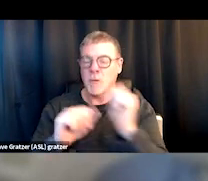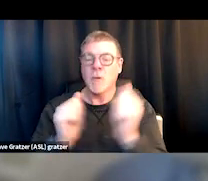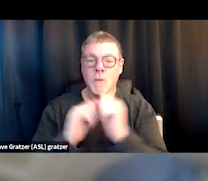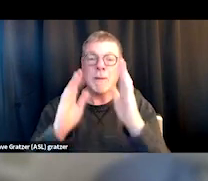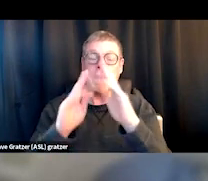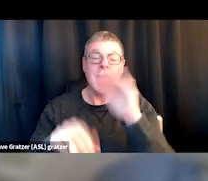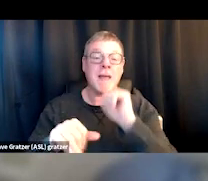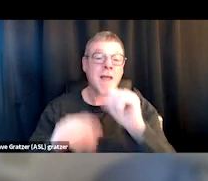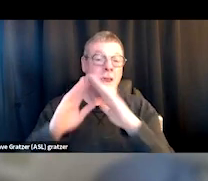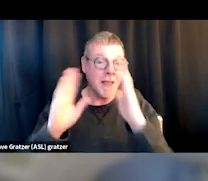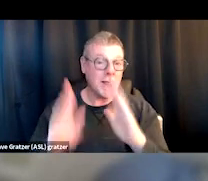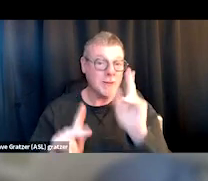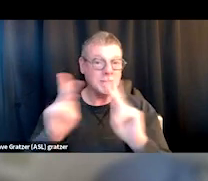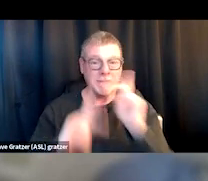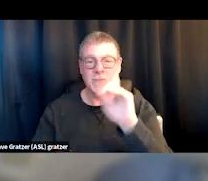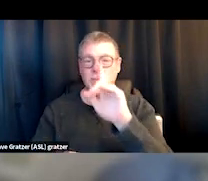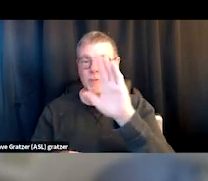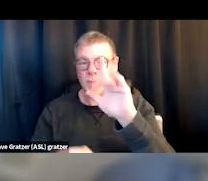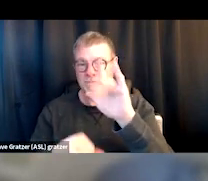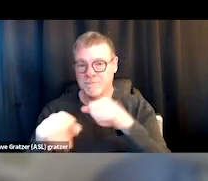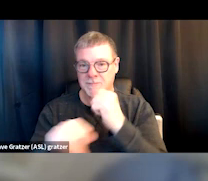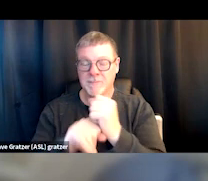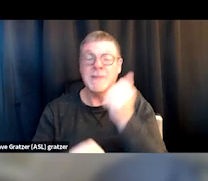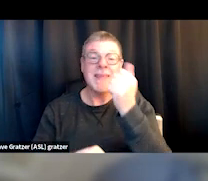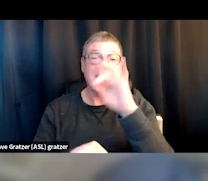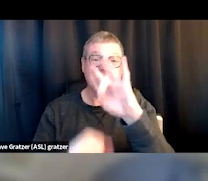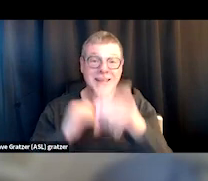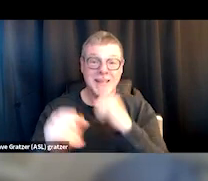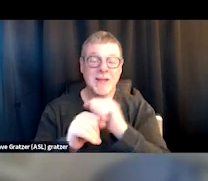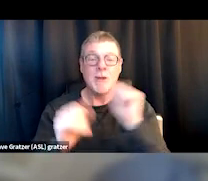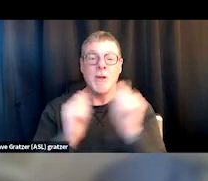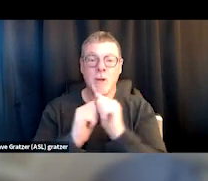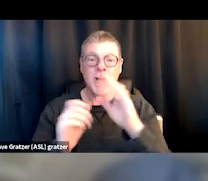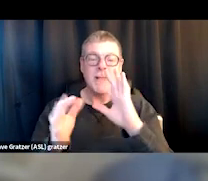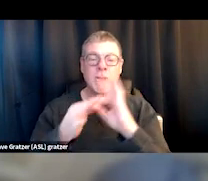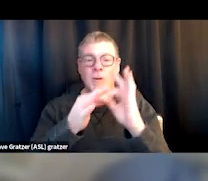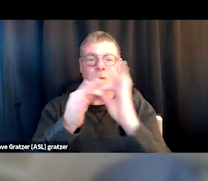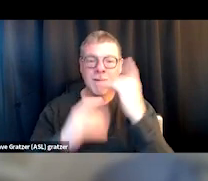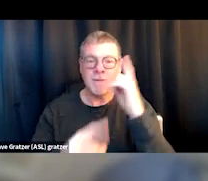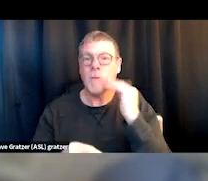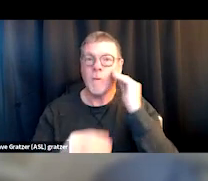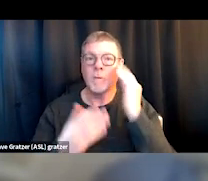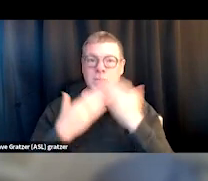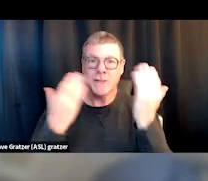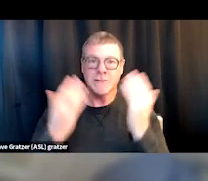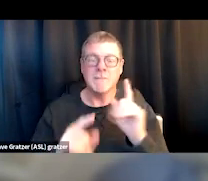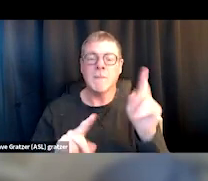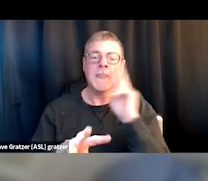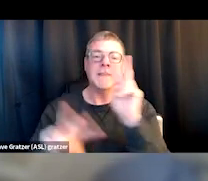for over 25 years, including 18 years with the Colorado Coalition for the Homeless, where he oversaw multiple housing,